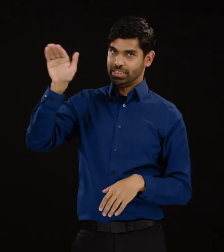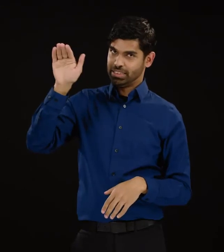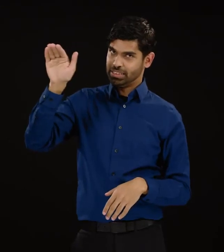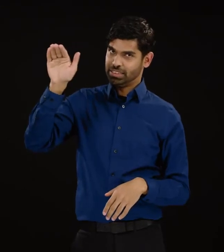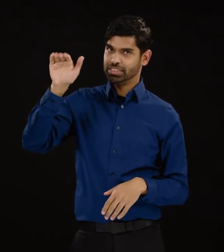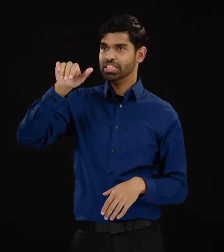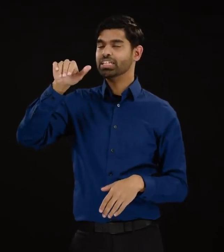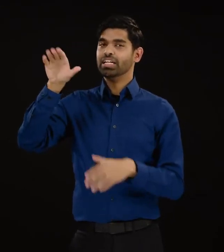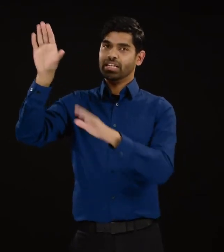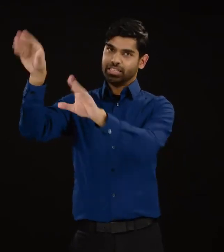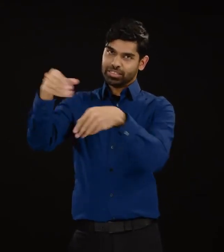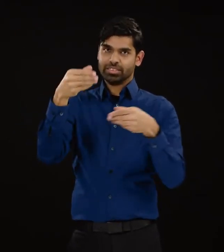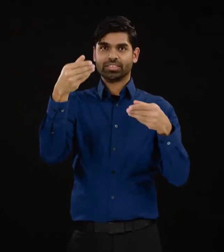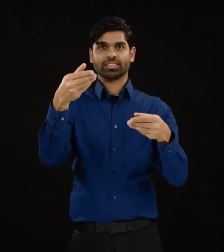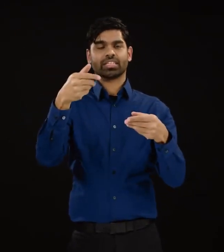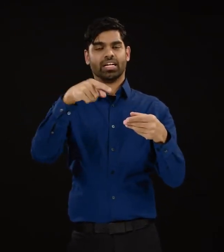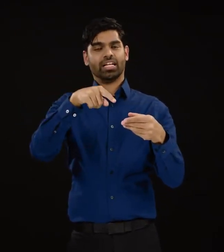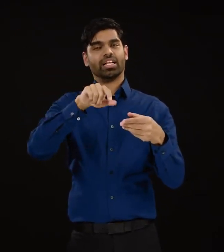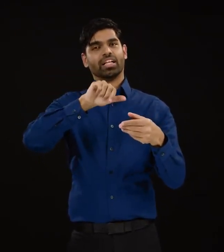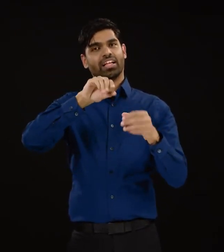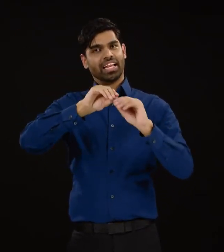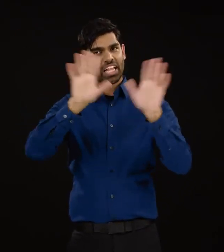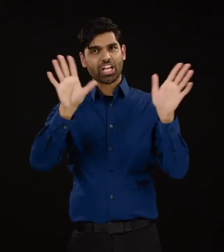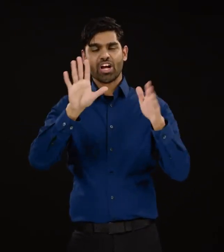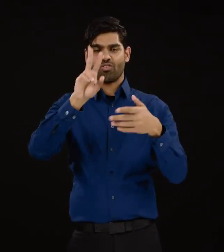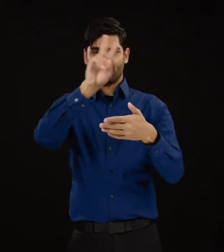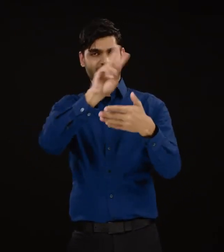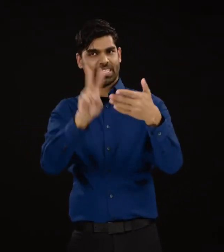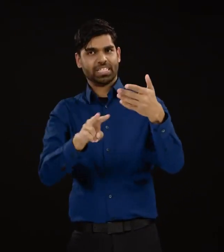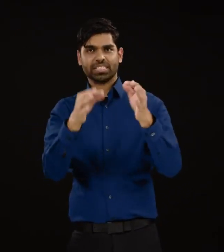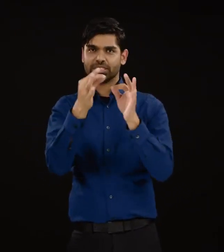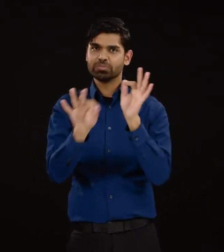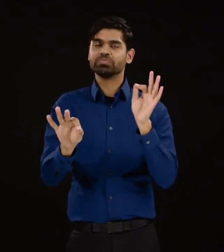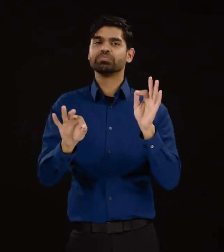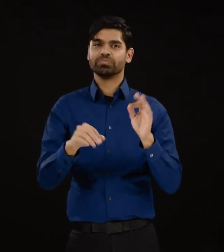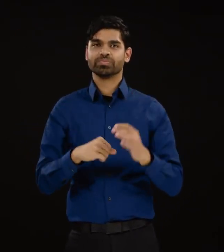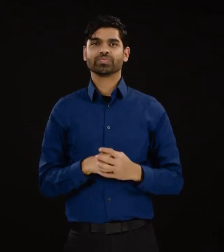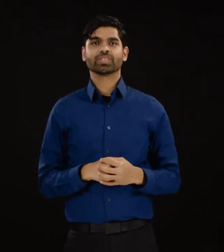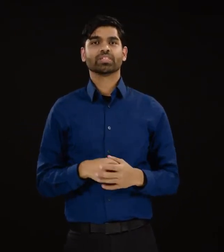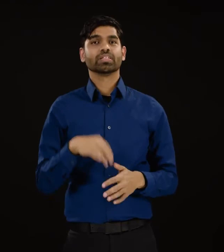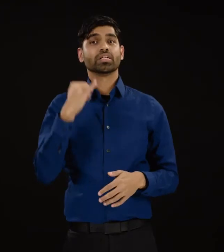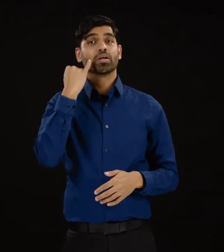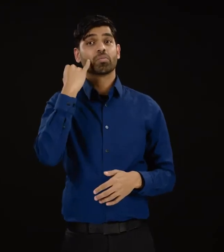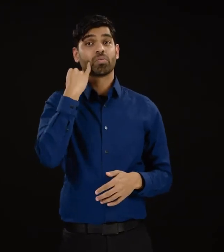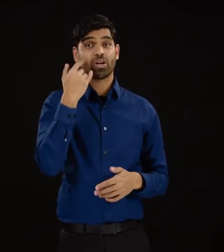To a trial period of up to 30 calendar days to determine if the service is suitable for their needs.